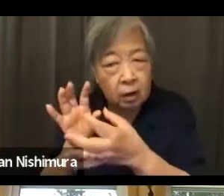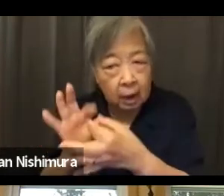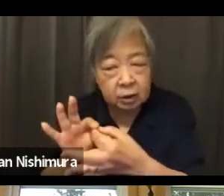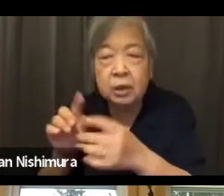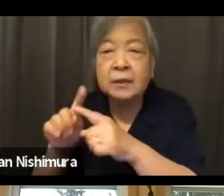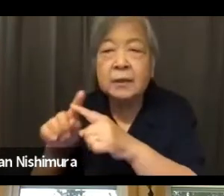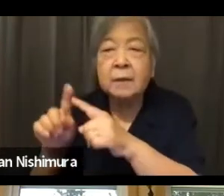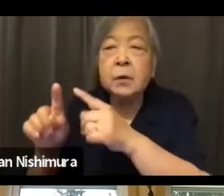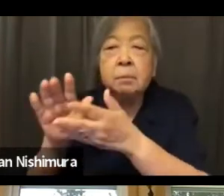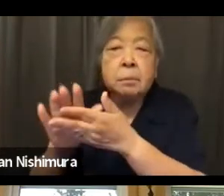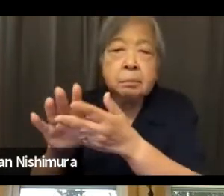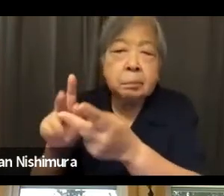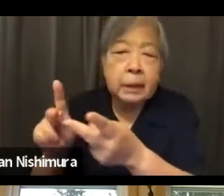and organizations.